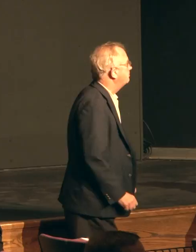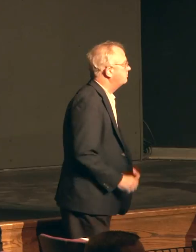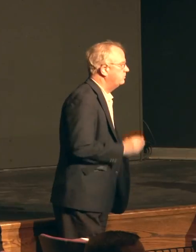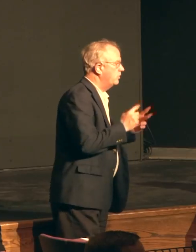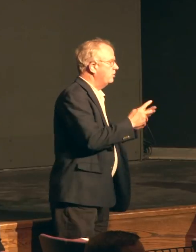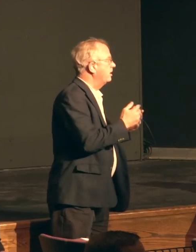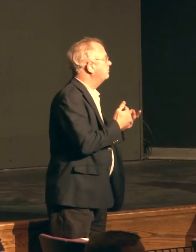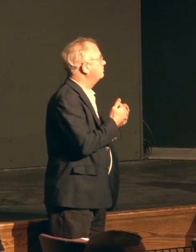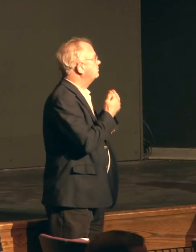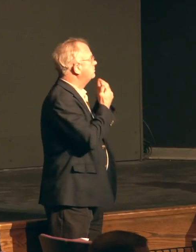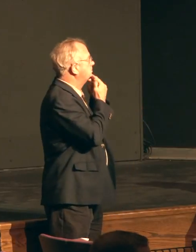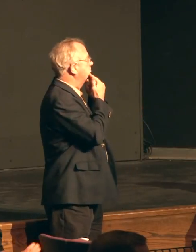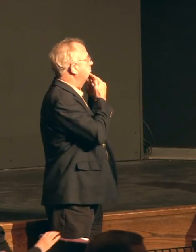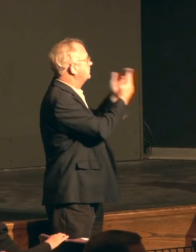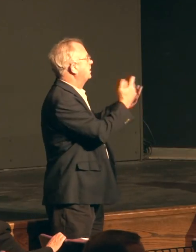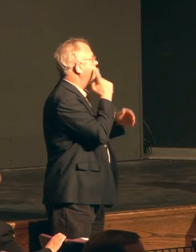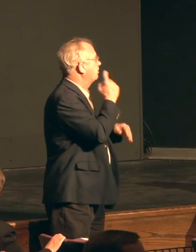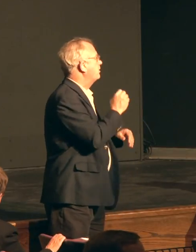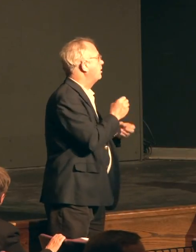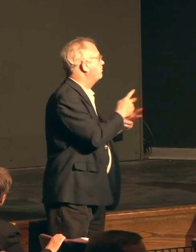it's a scary thing so I think it needs to be